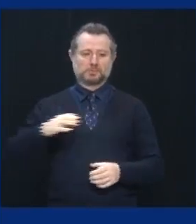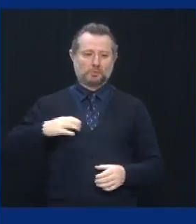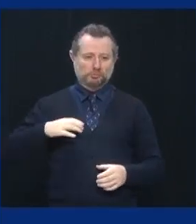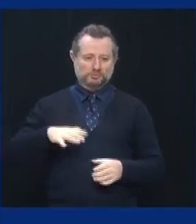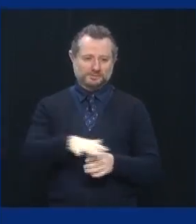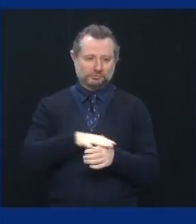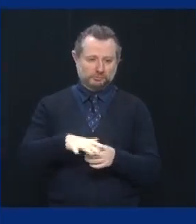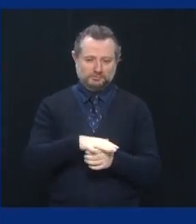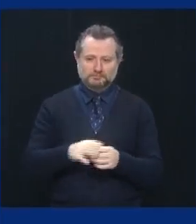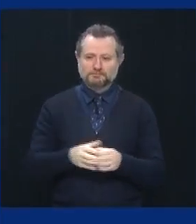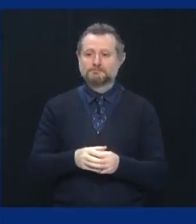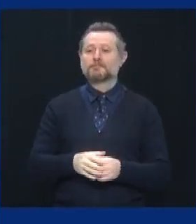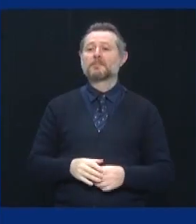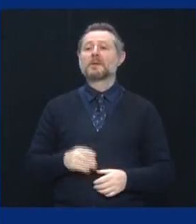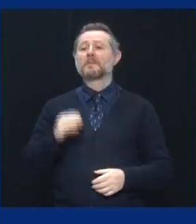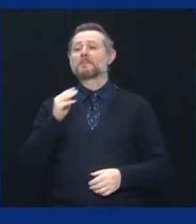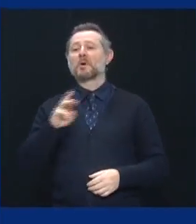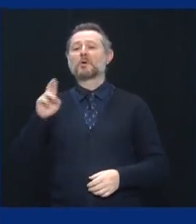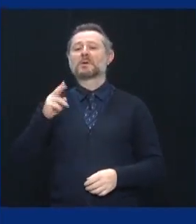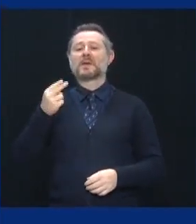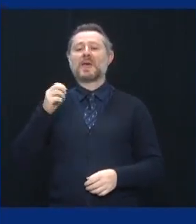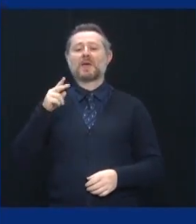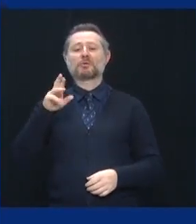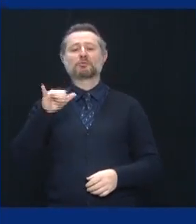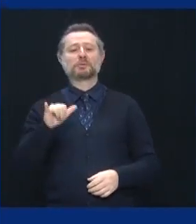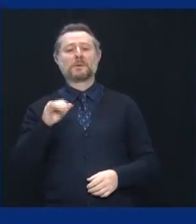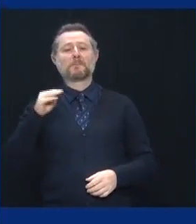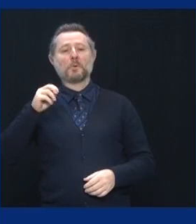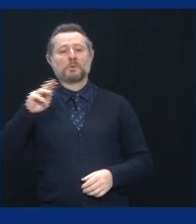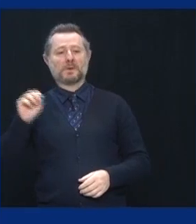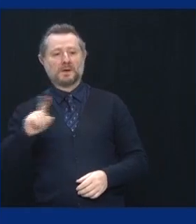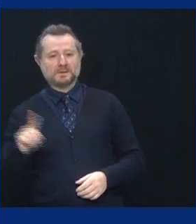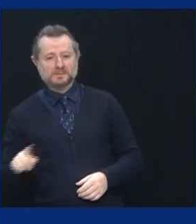ABOUT CENTRAL BROOKLYN AND THE NINTH CONGRESSIONAL DISTRICT. IT'S WONDERFUL TO HAVE YOU BACK HERE, GOVERNOR.